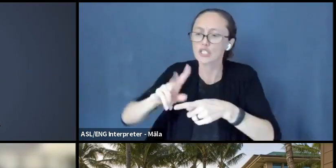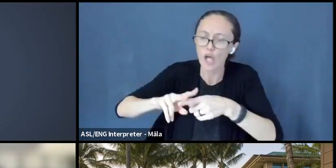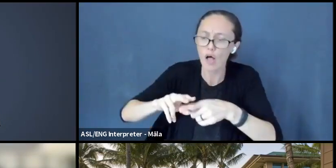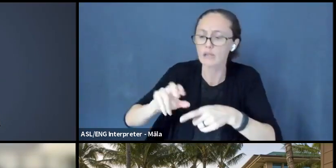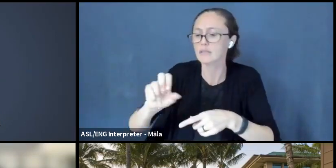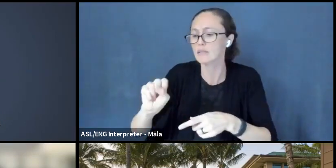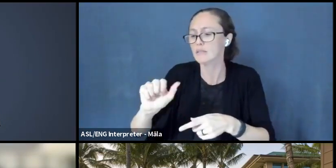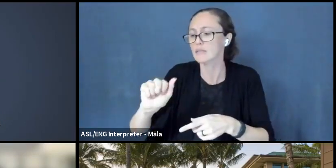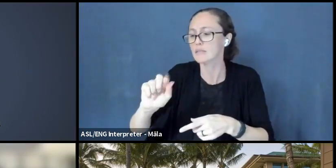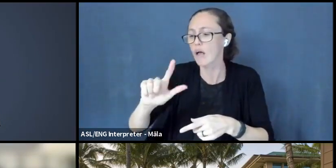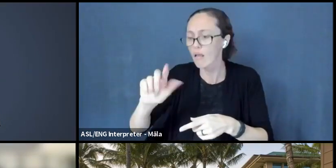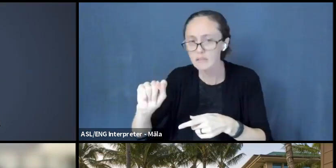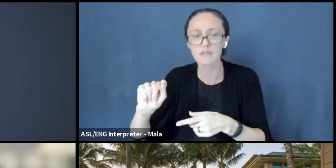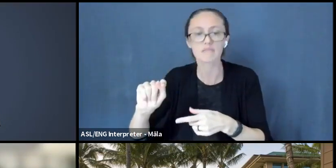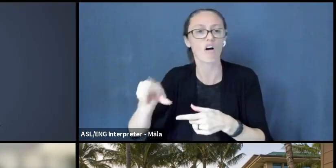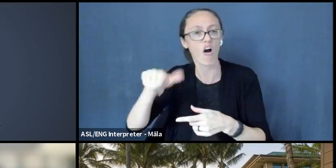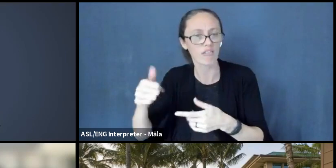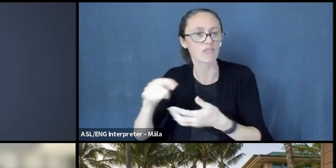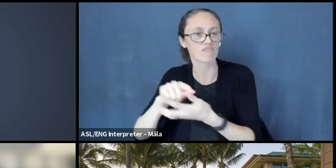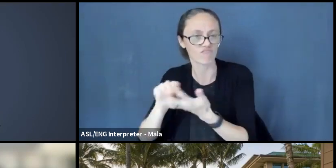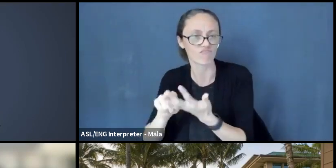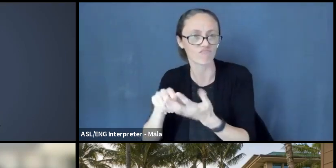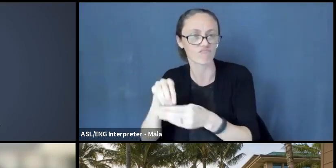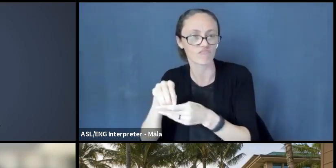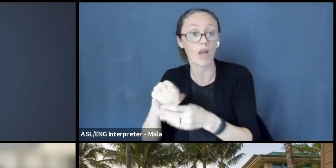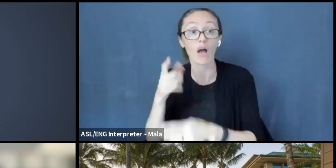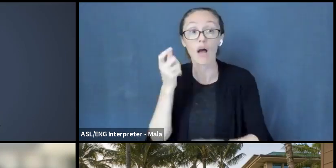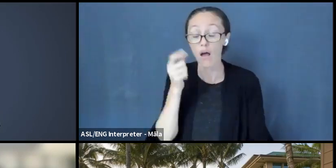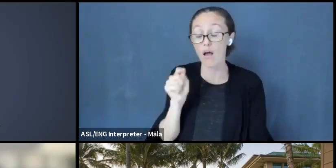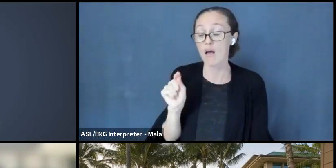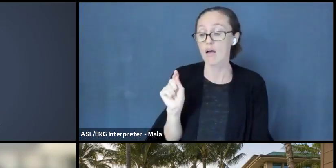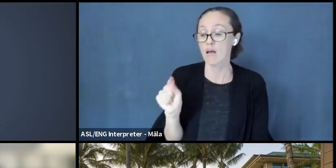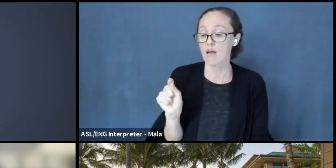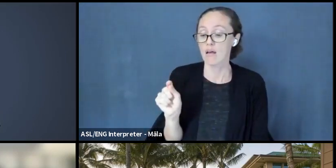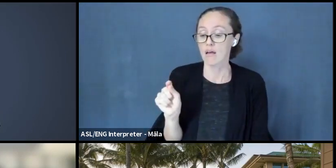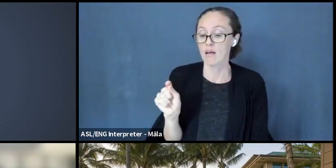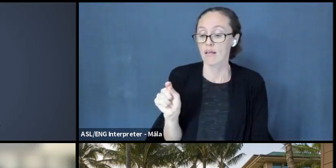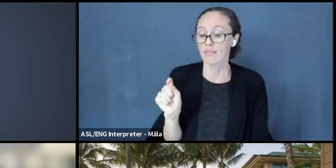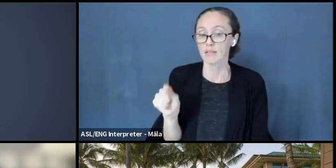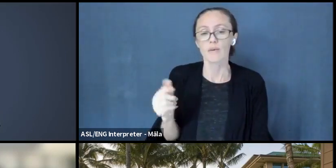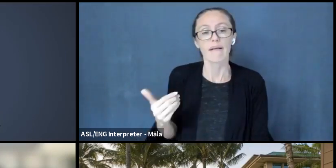This one does have virus particle.